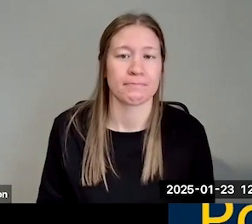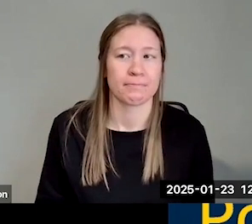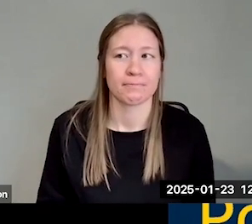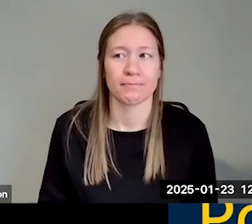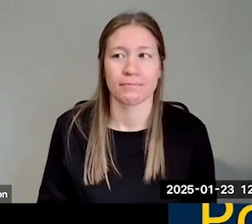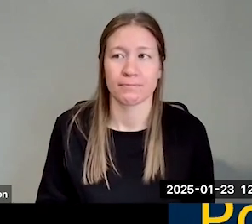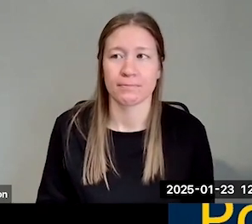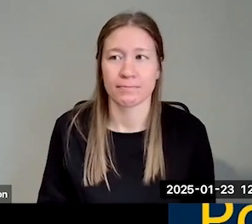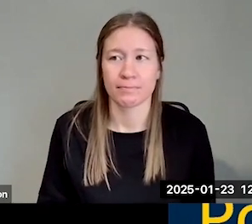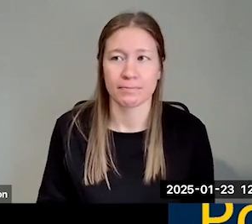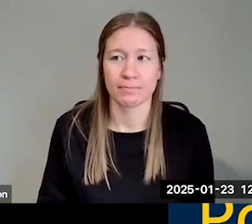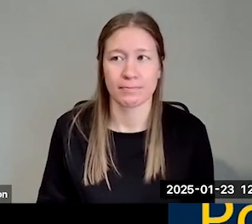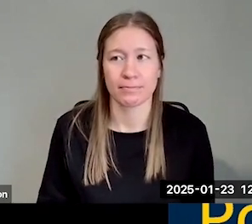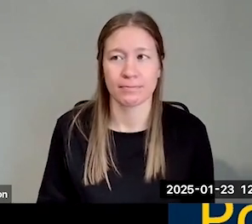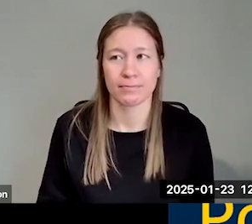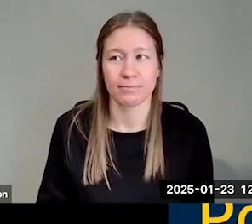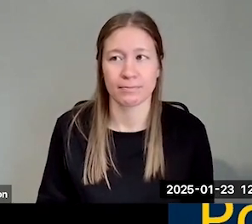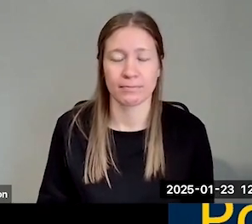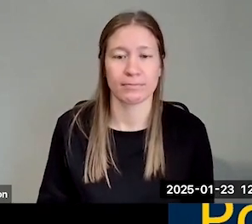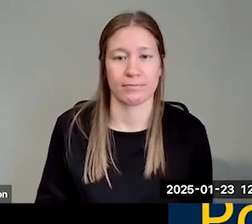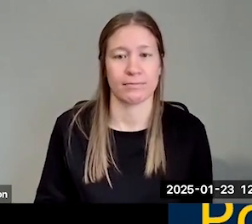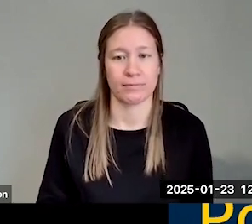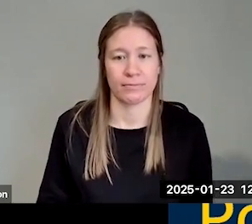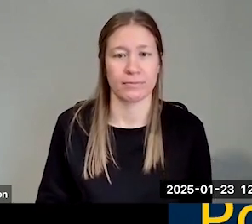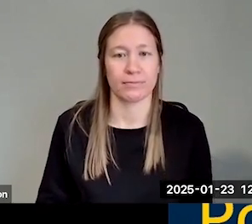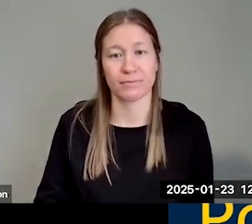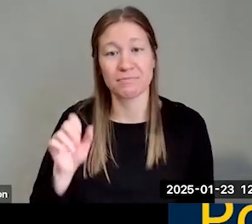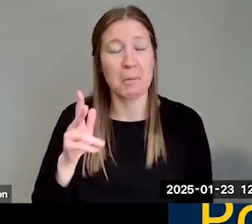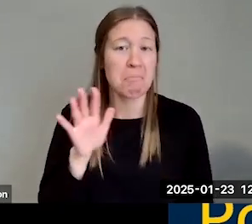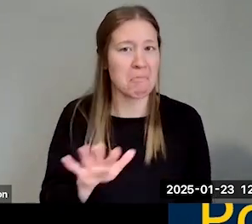All right, so we have about 60% participation,